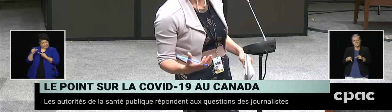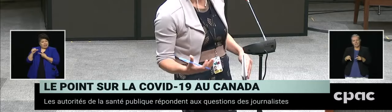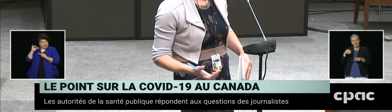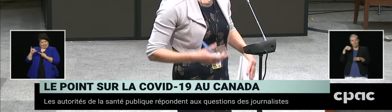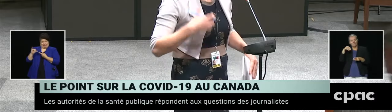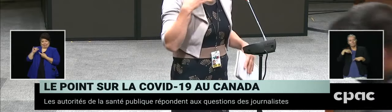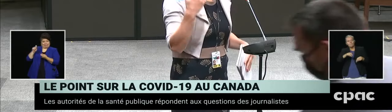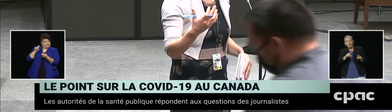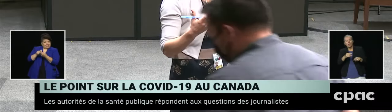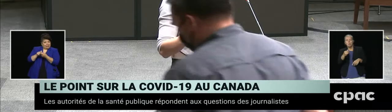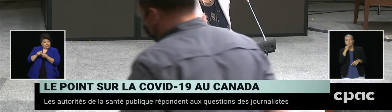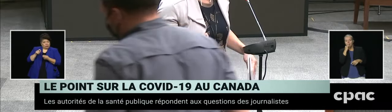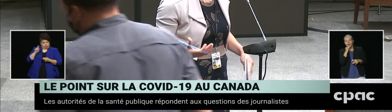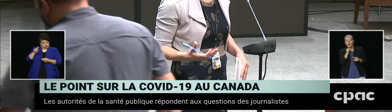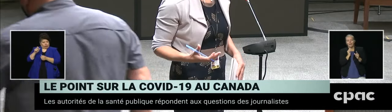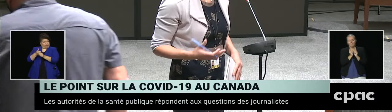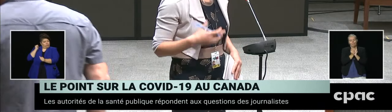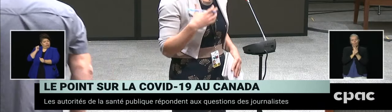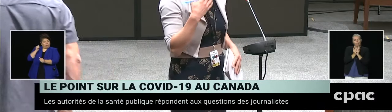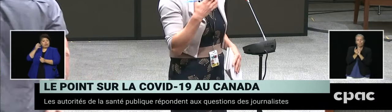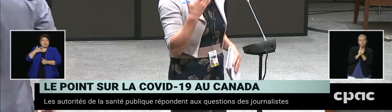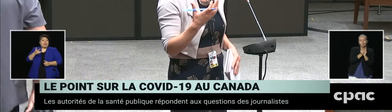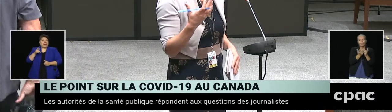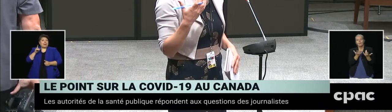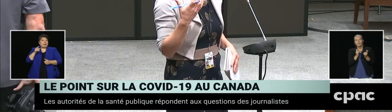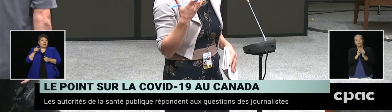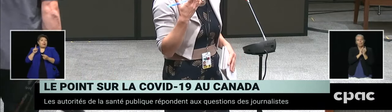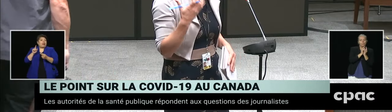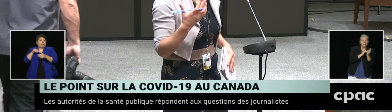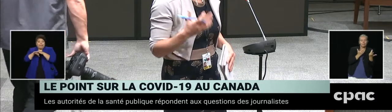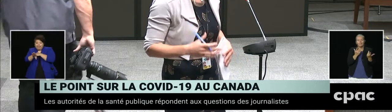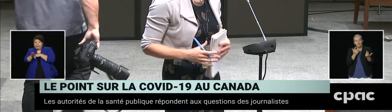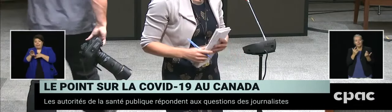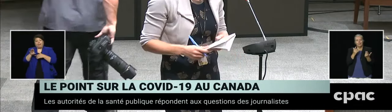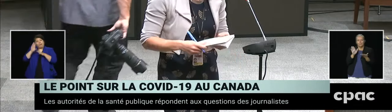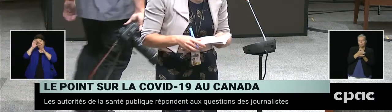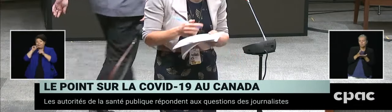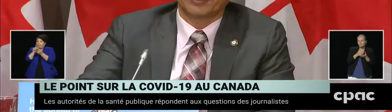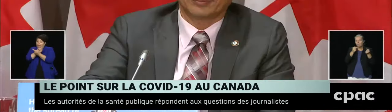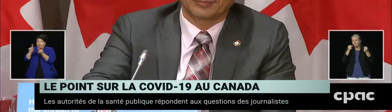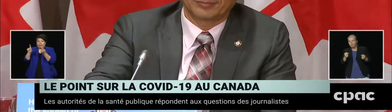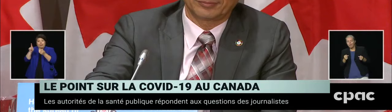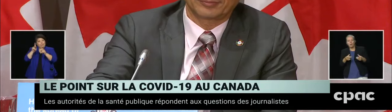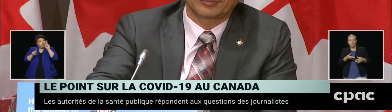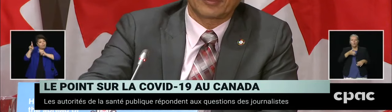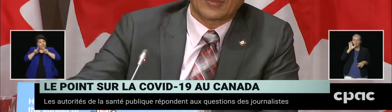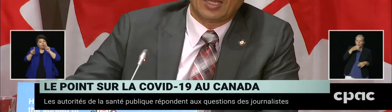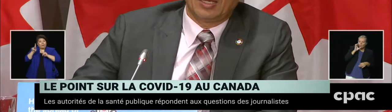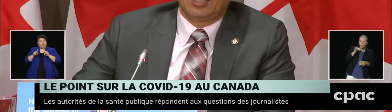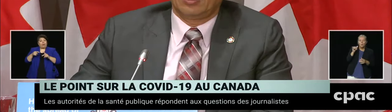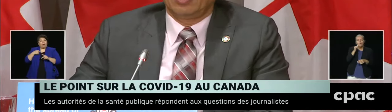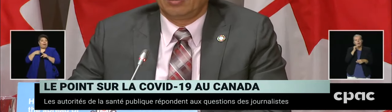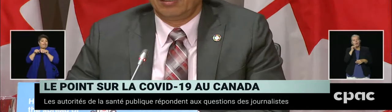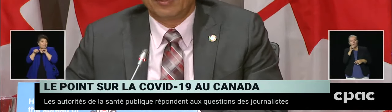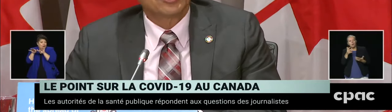IS IT STILL A GOOD IDEA TO HAVE THEM STAY OPEN GIVEN THAT PEOPLE